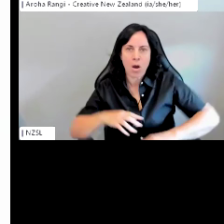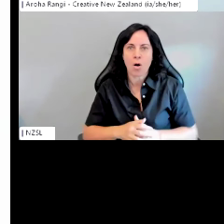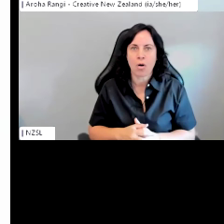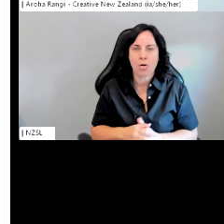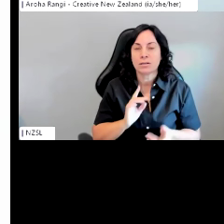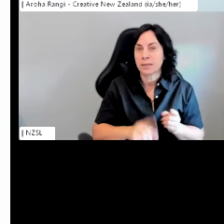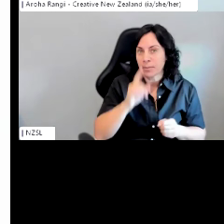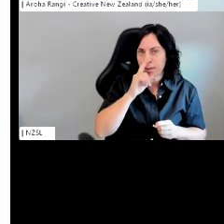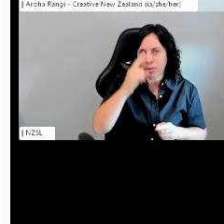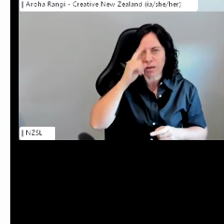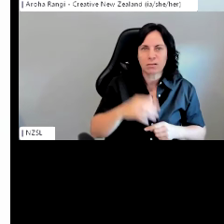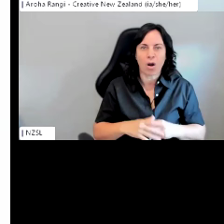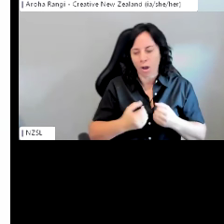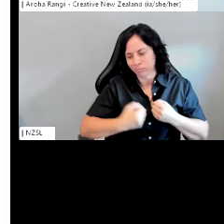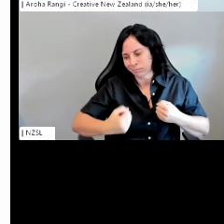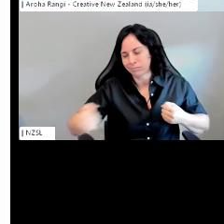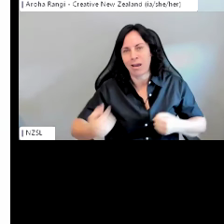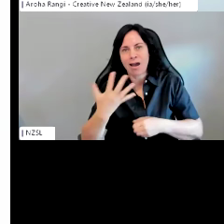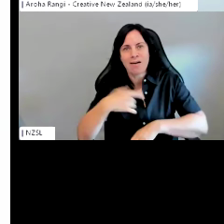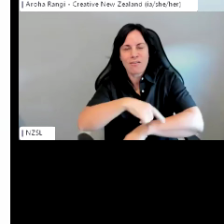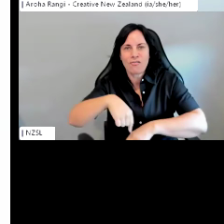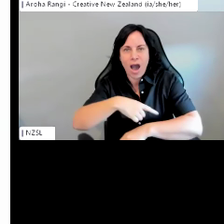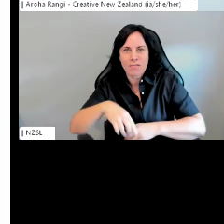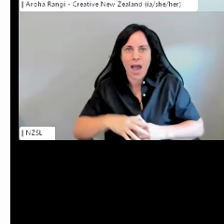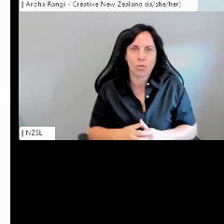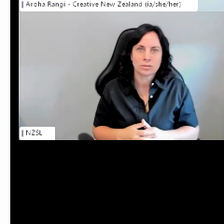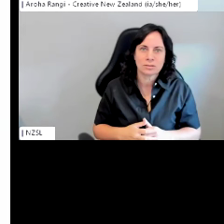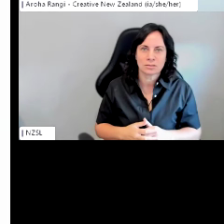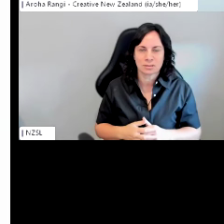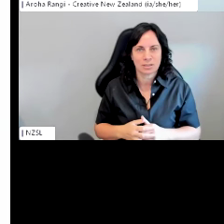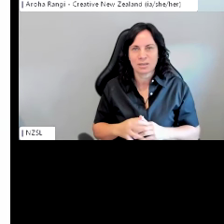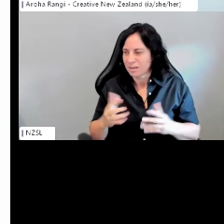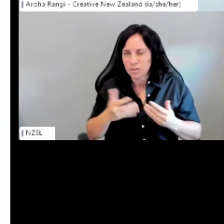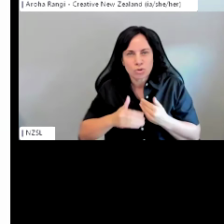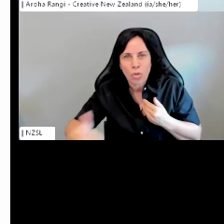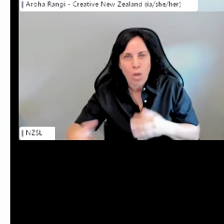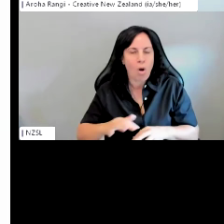They're actually a bit disappointed when they're back out on the street at 9:30. Um, so you know,